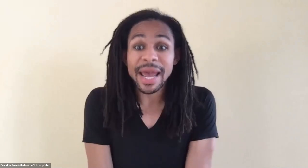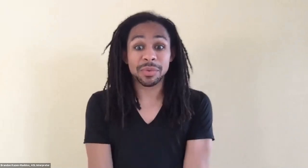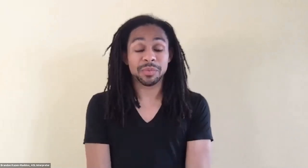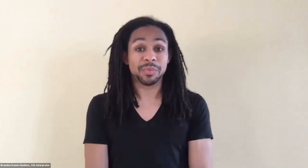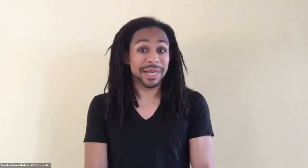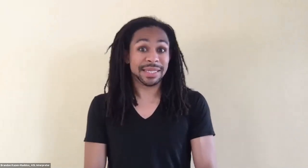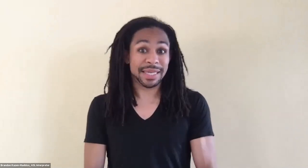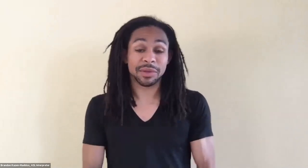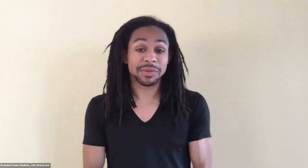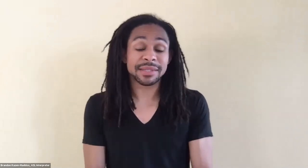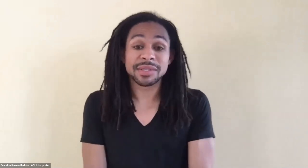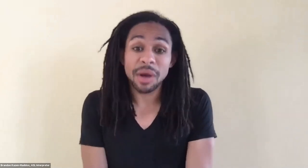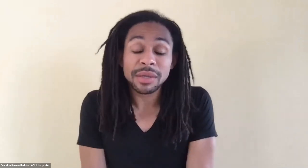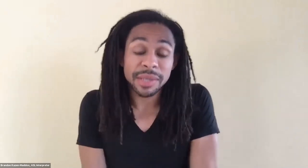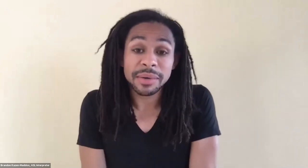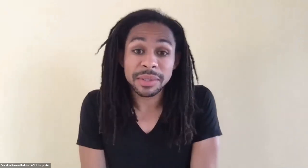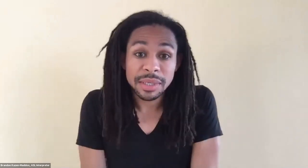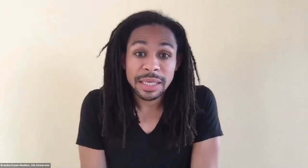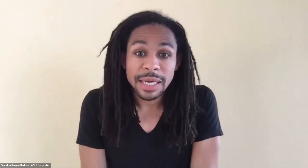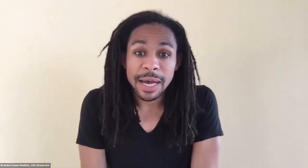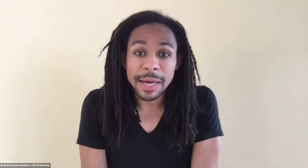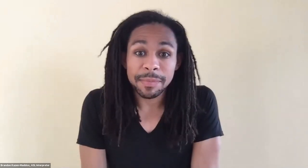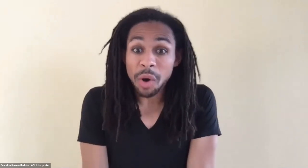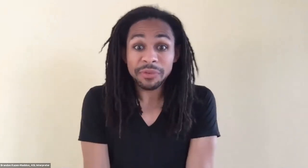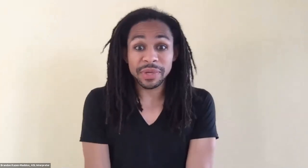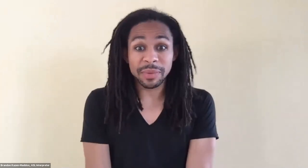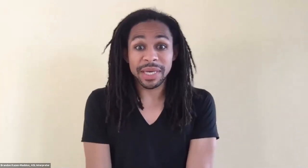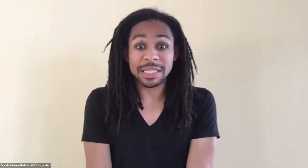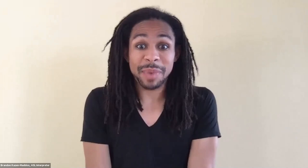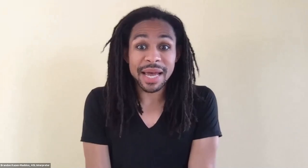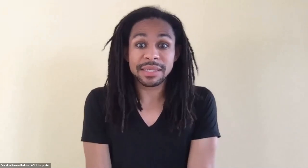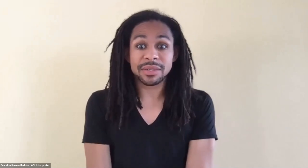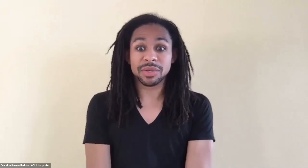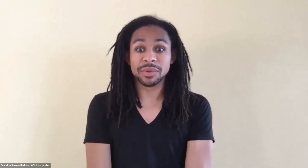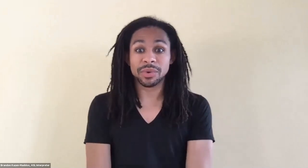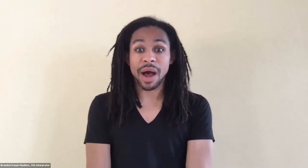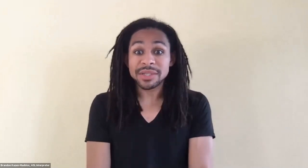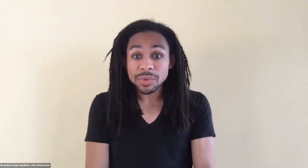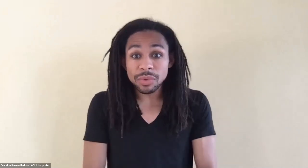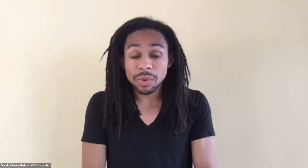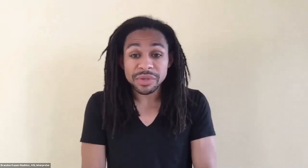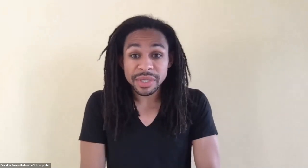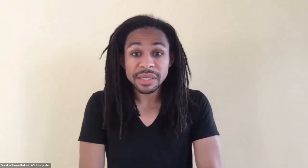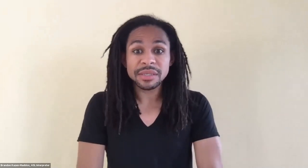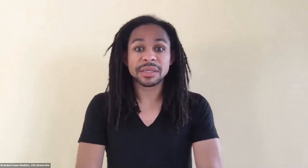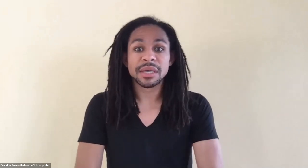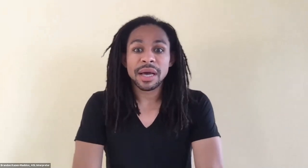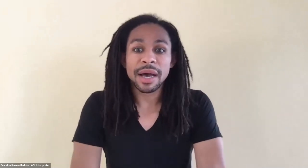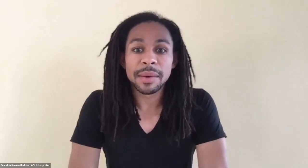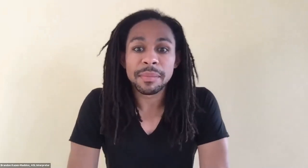and we need to get those lessons also. Hopefully we can expand to high school courses,